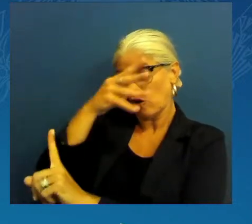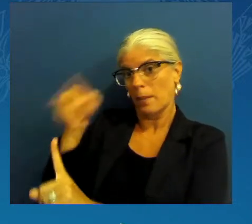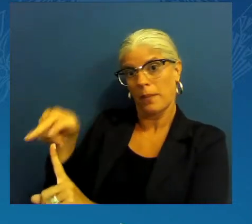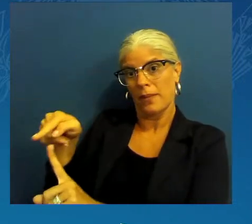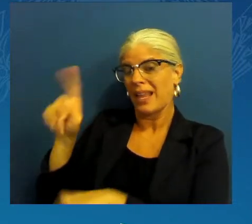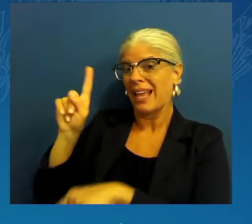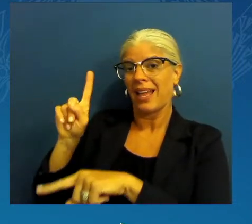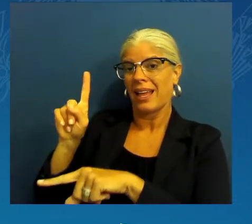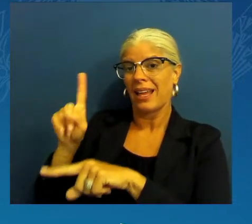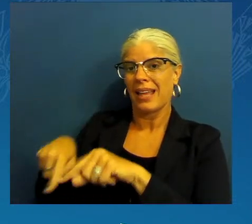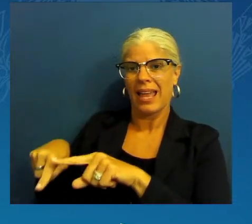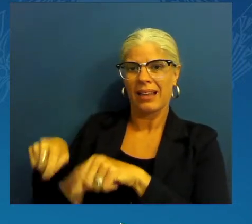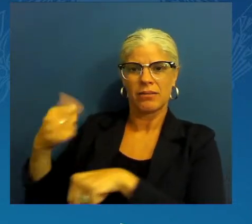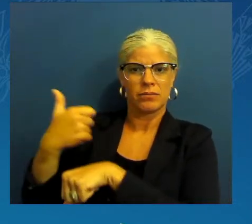if he gets back into the White House.